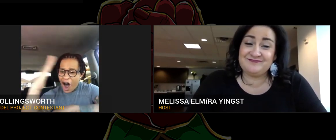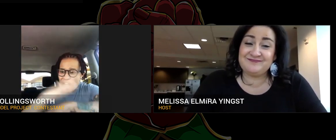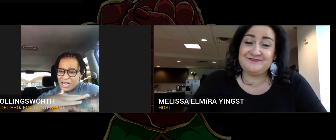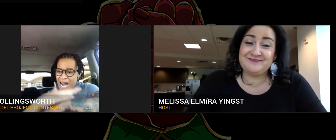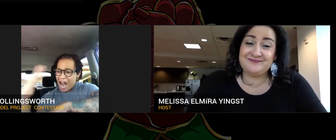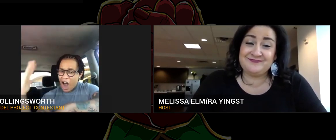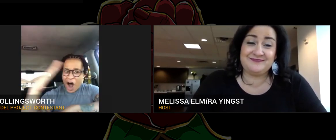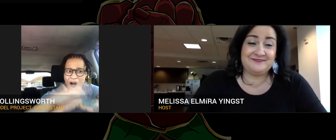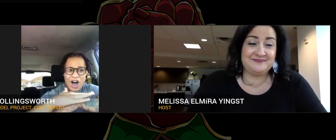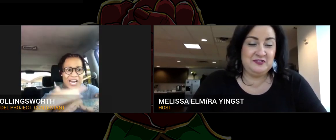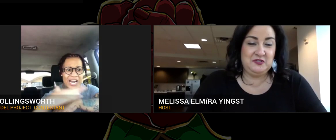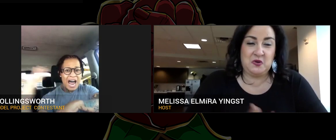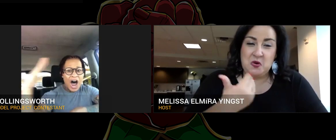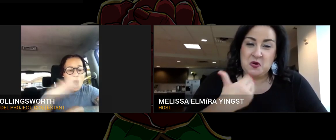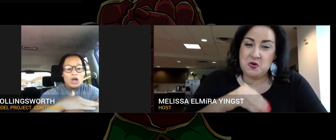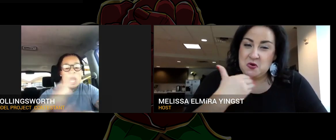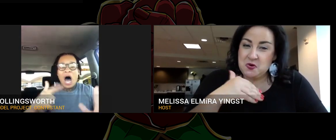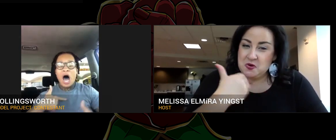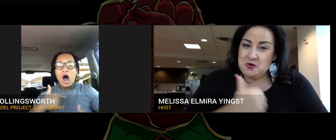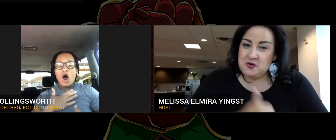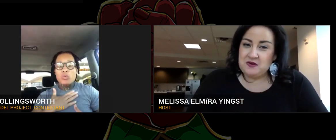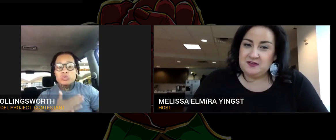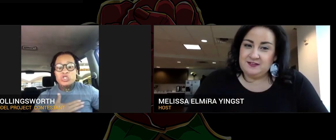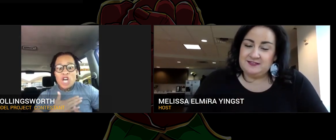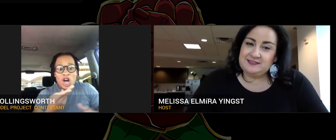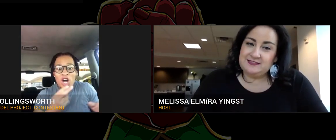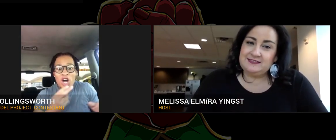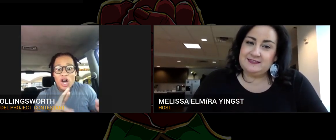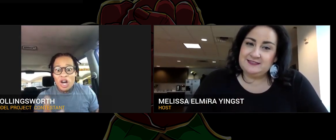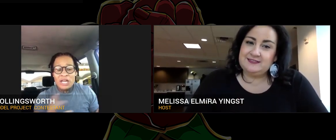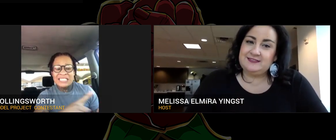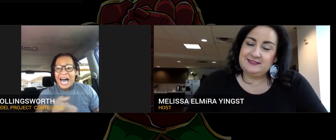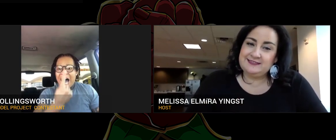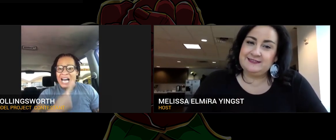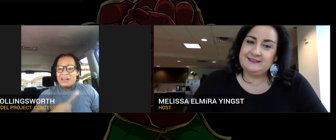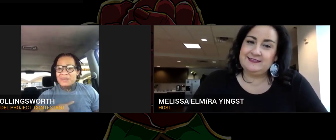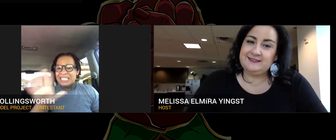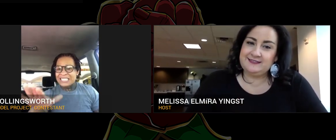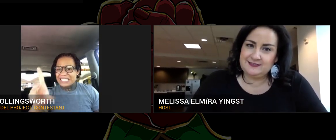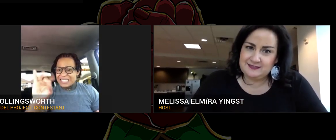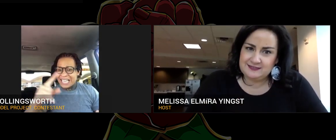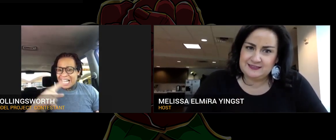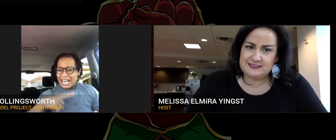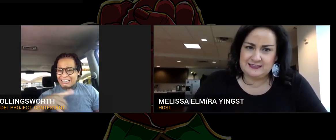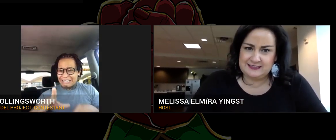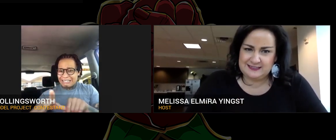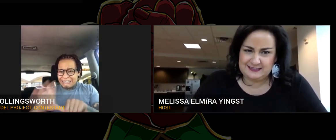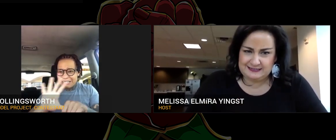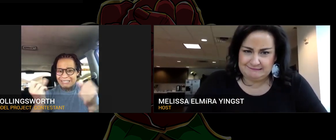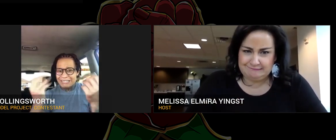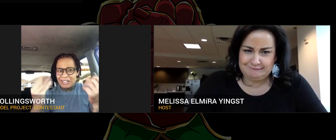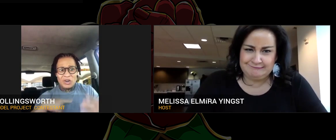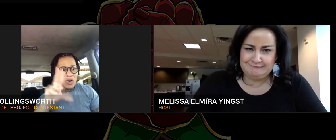For all day, all day! I appreciated her. They asked me if they were good at interpreting.